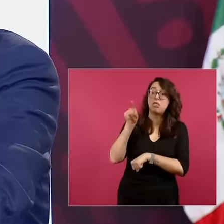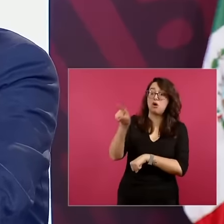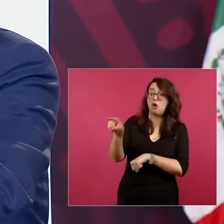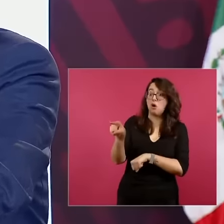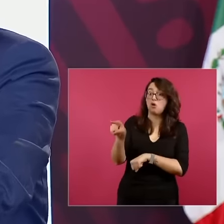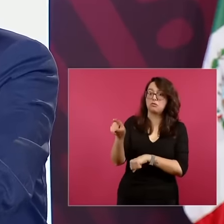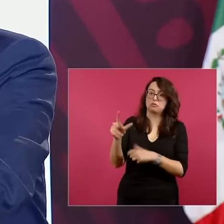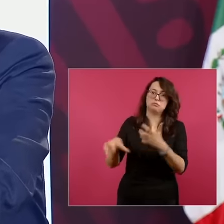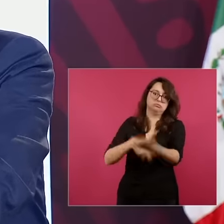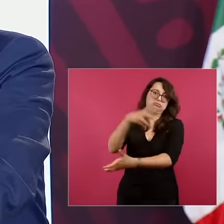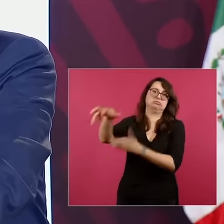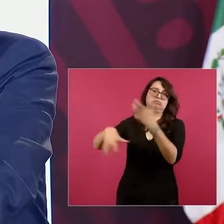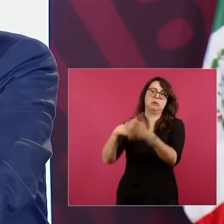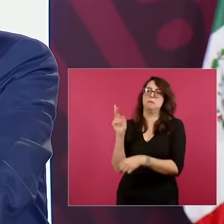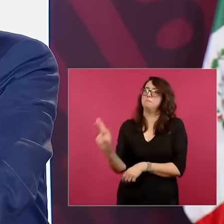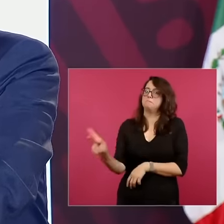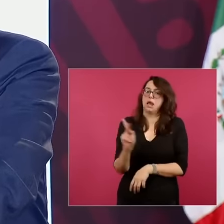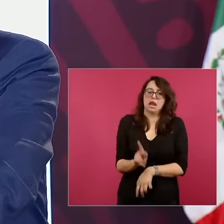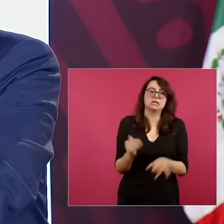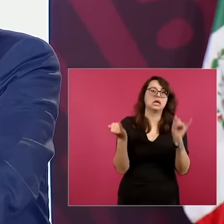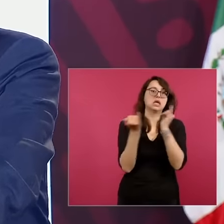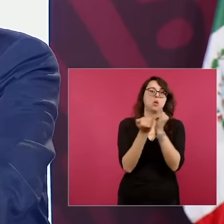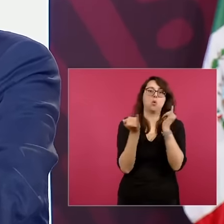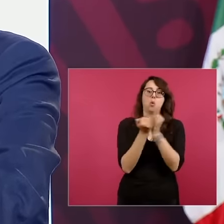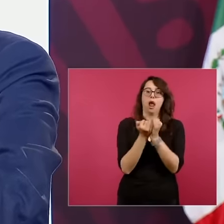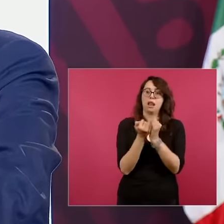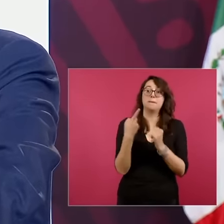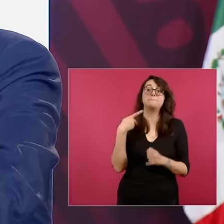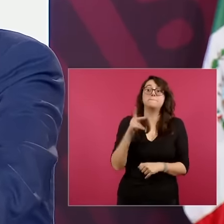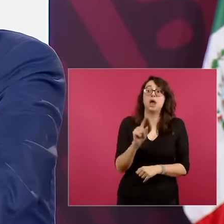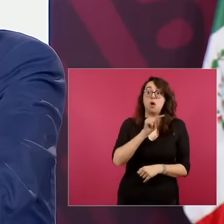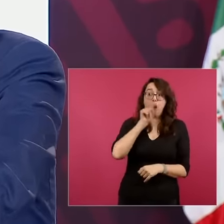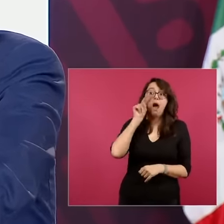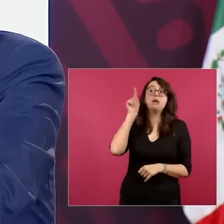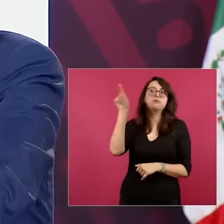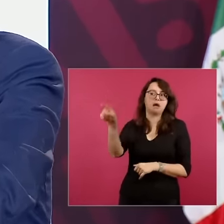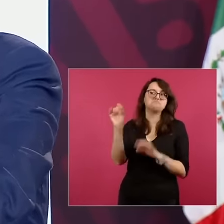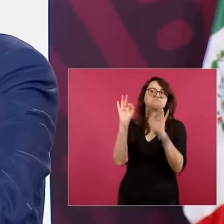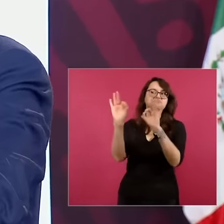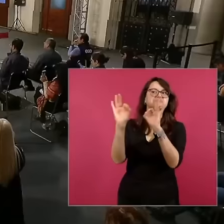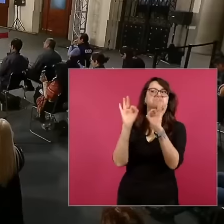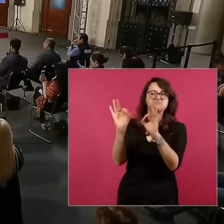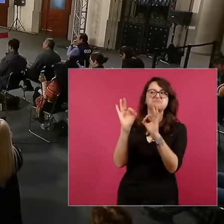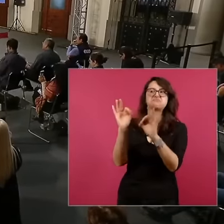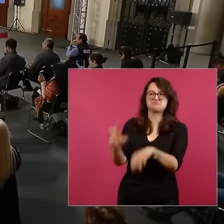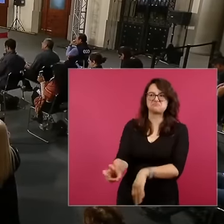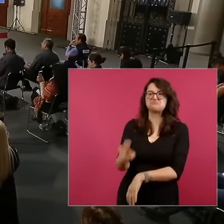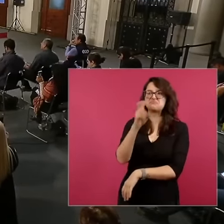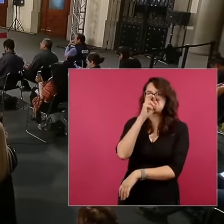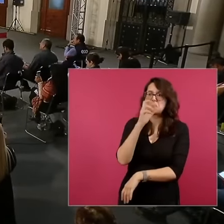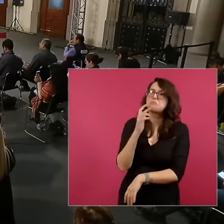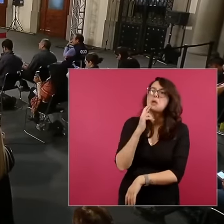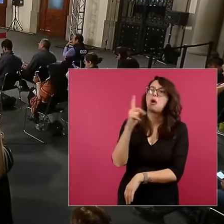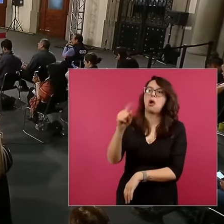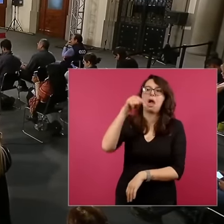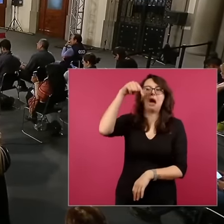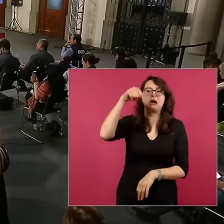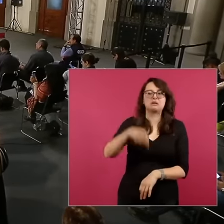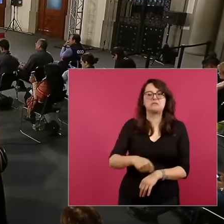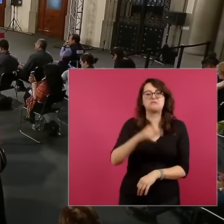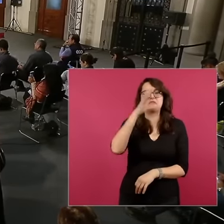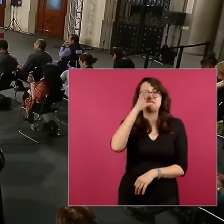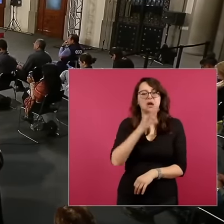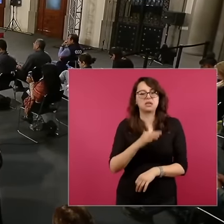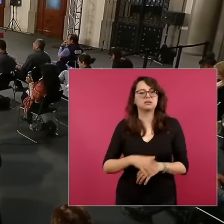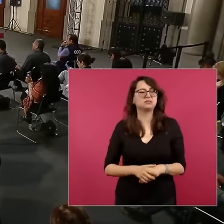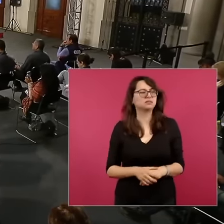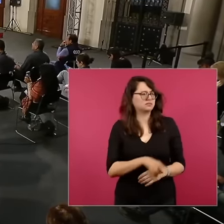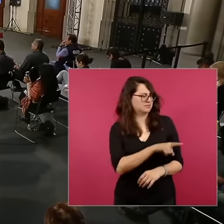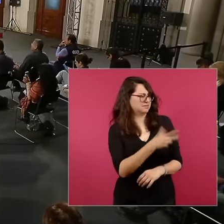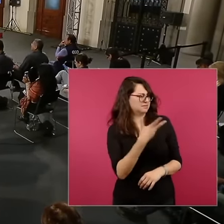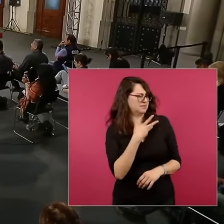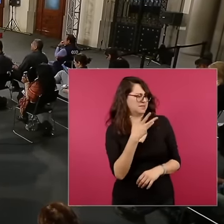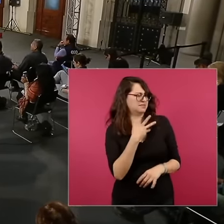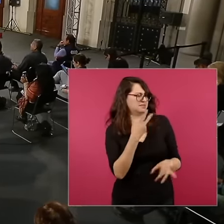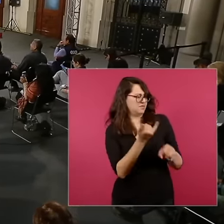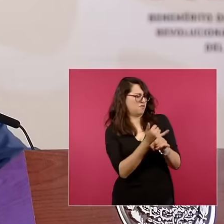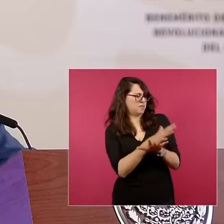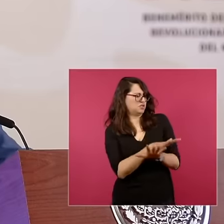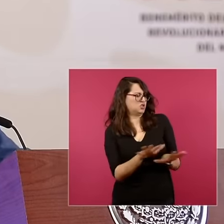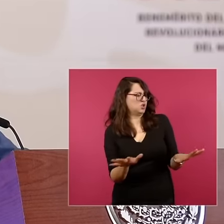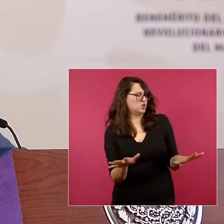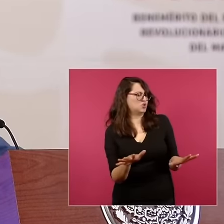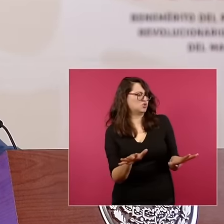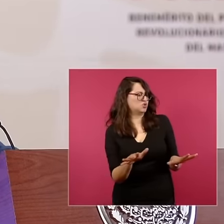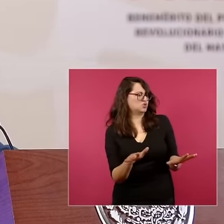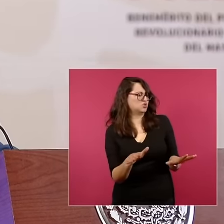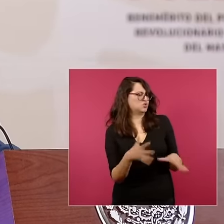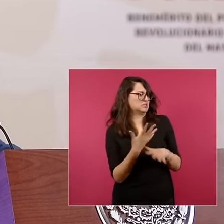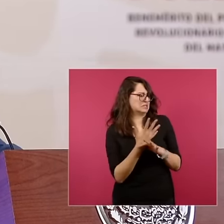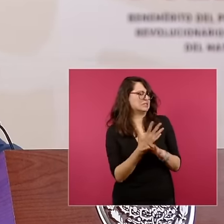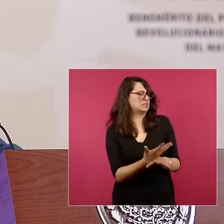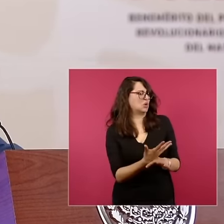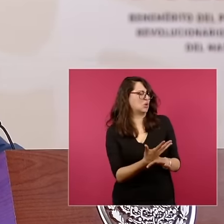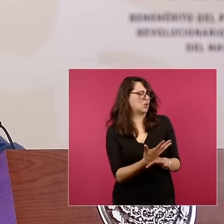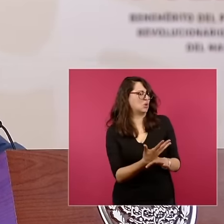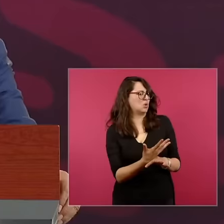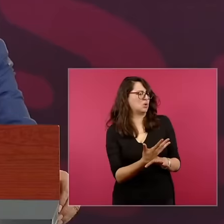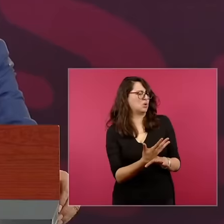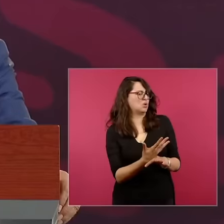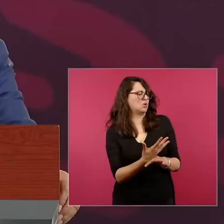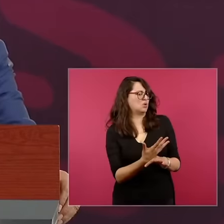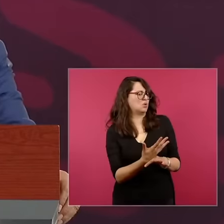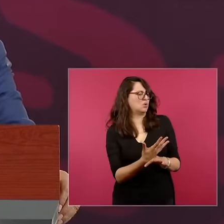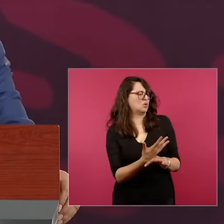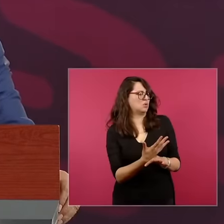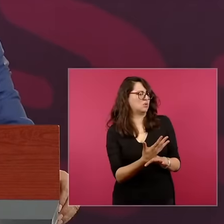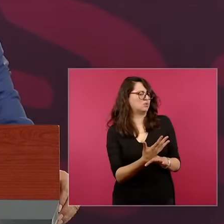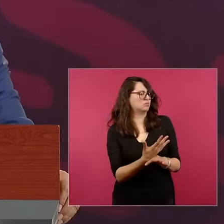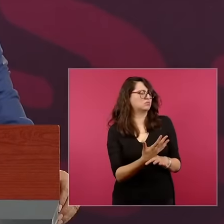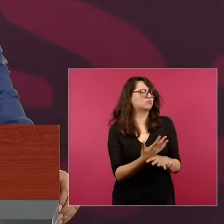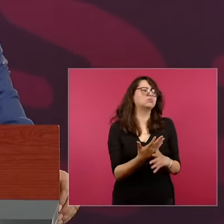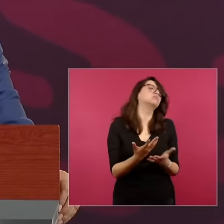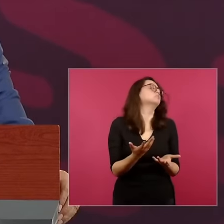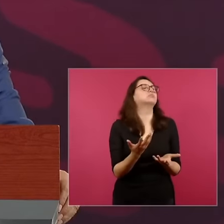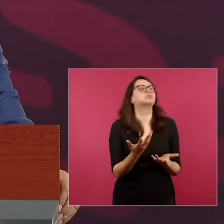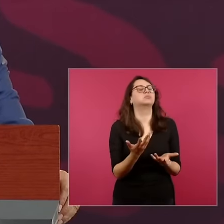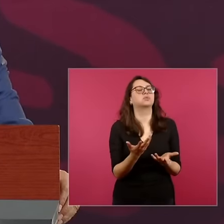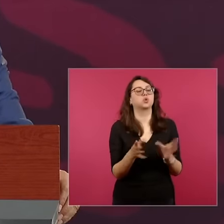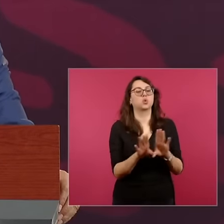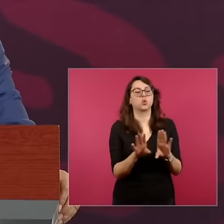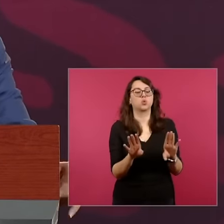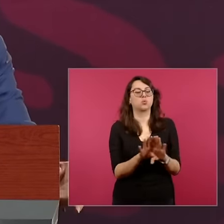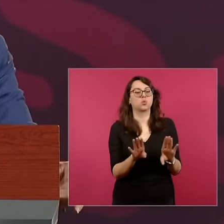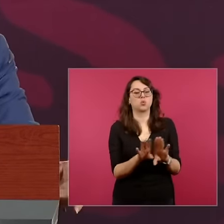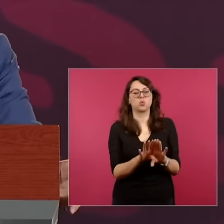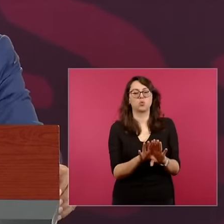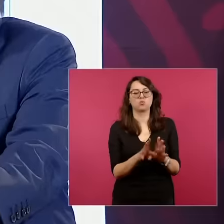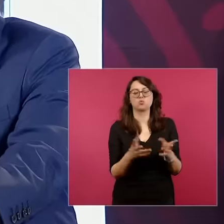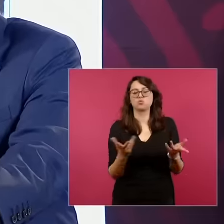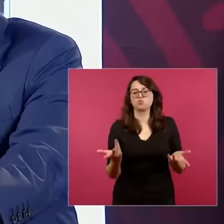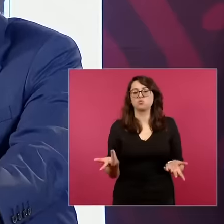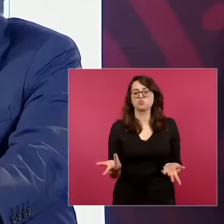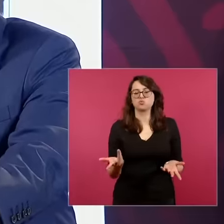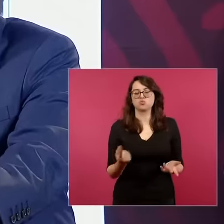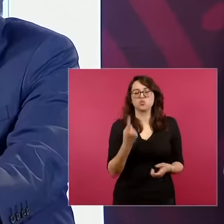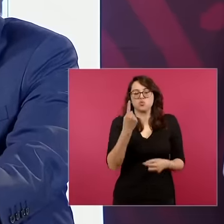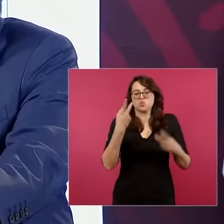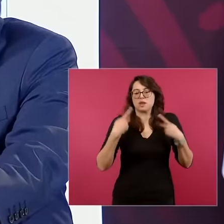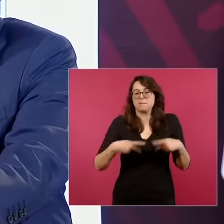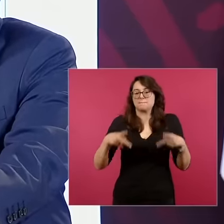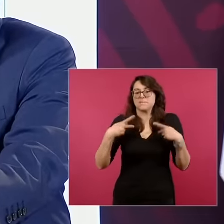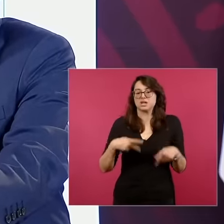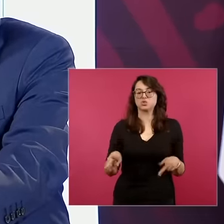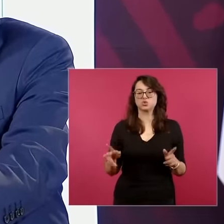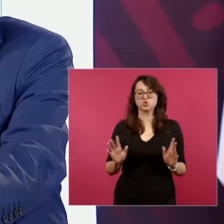security things work very well in El Salvador. And then why don't you put what He says and what a citizen answers him because